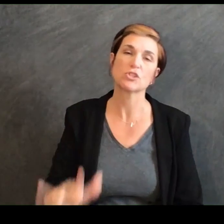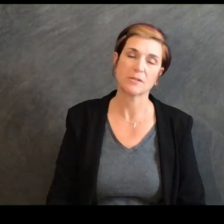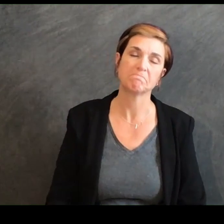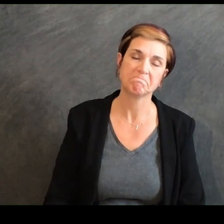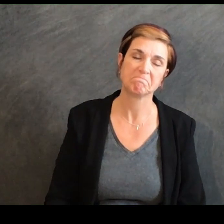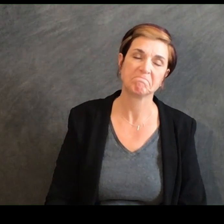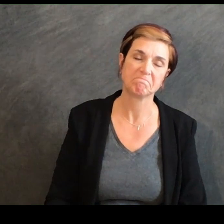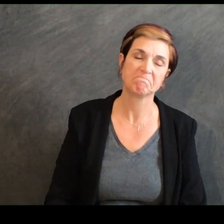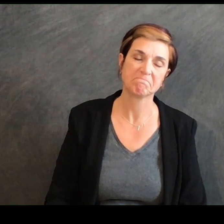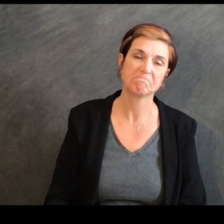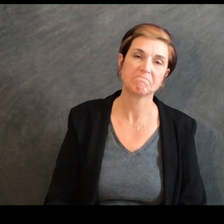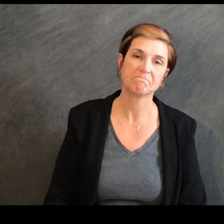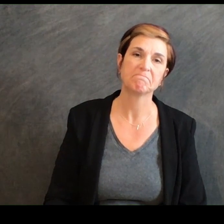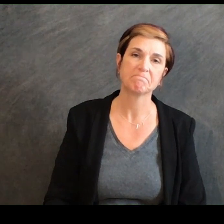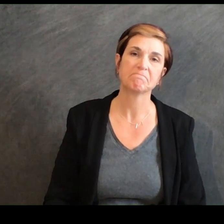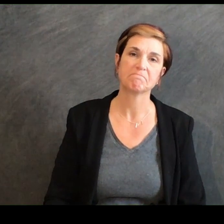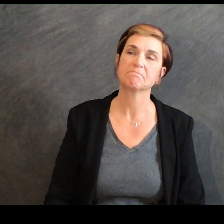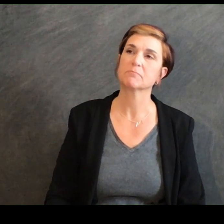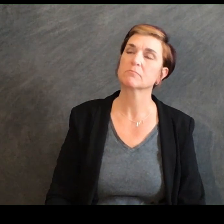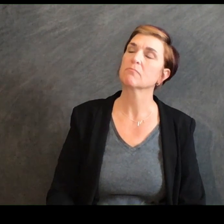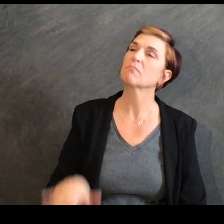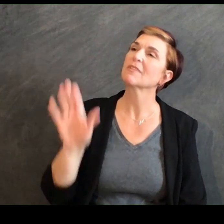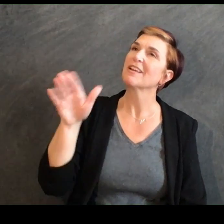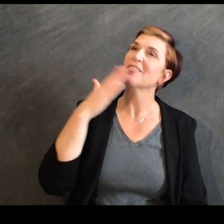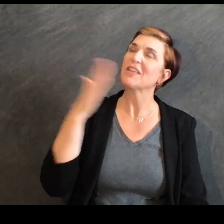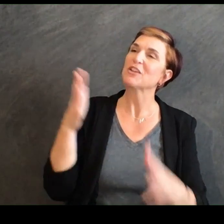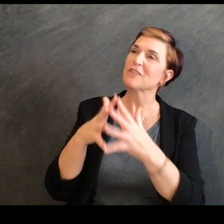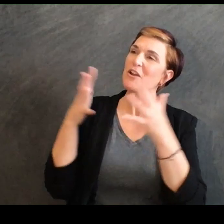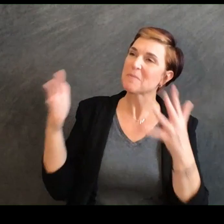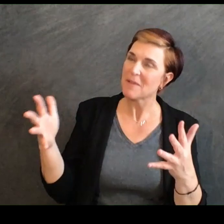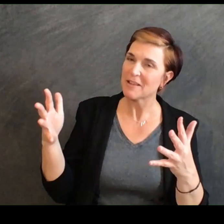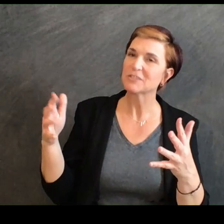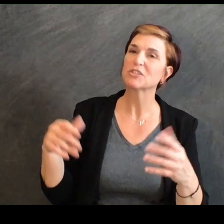watch mr. president doctor foul she said earlier this week